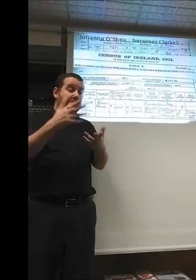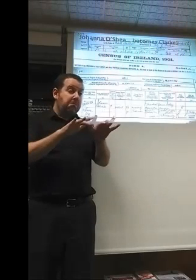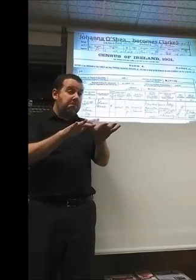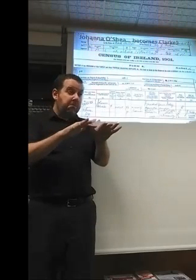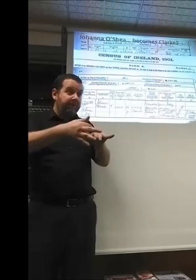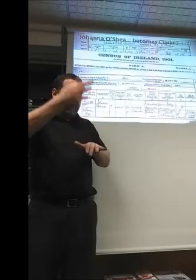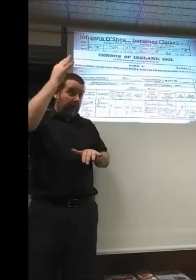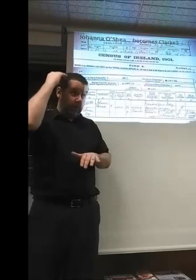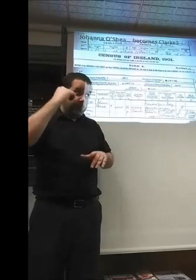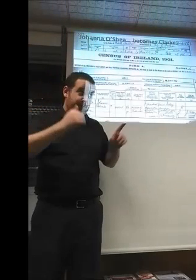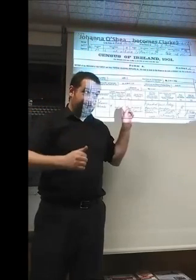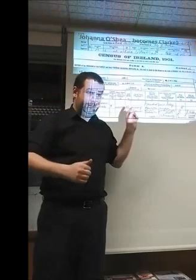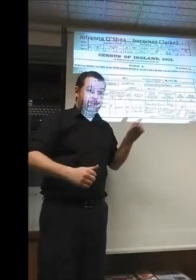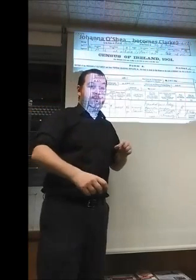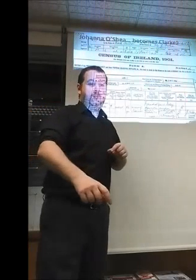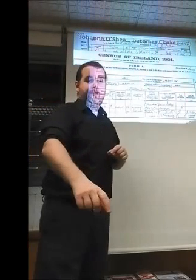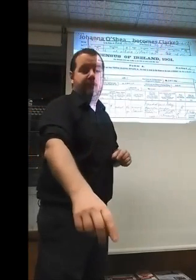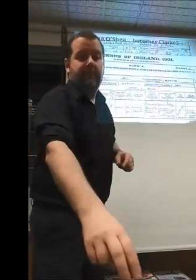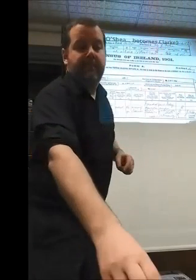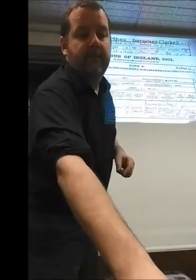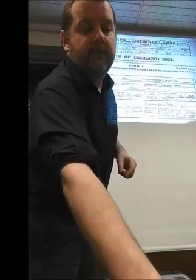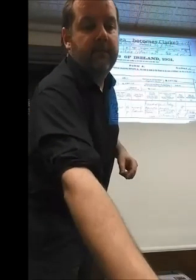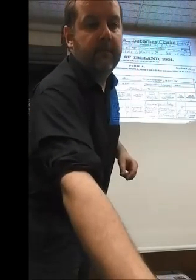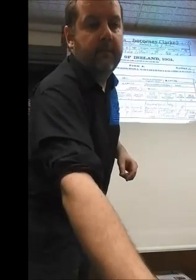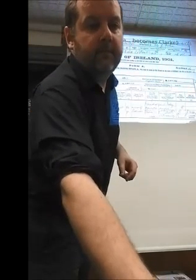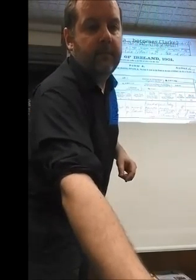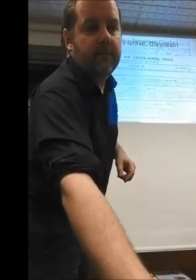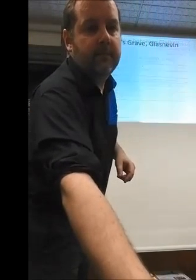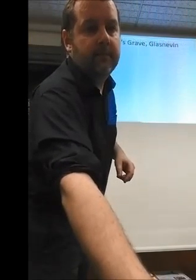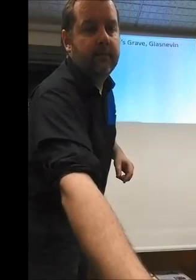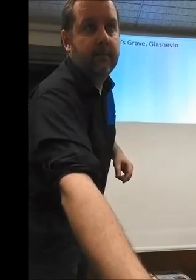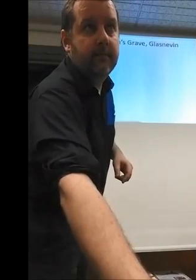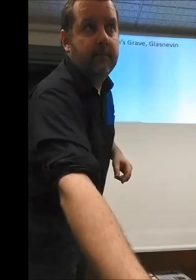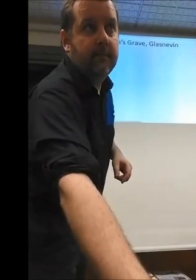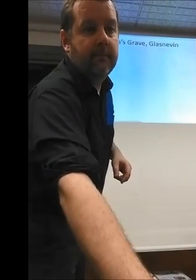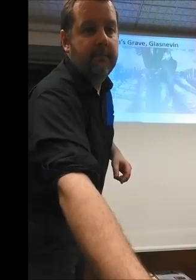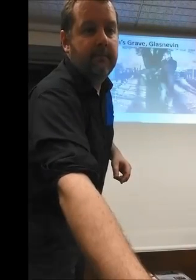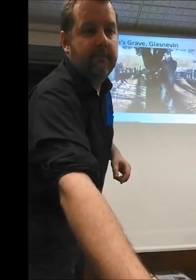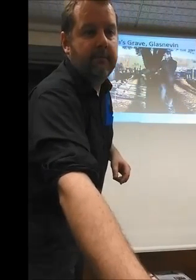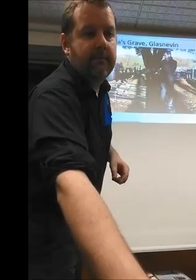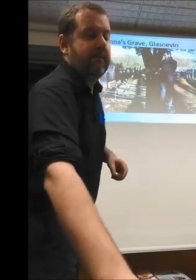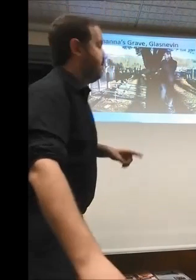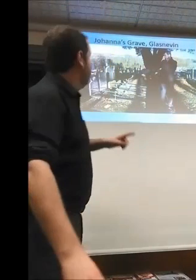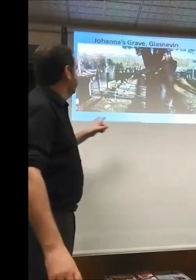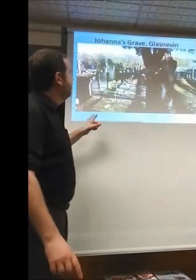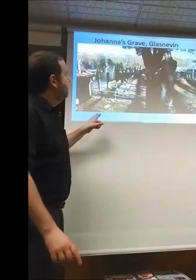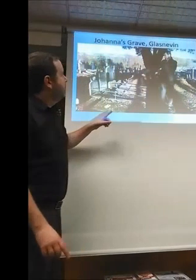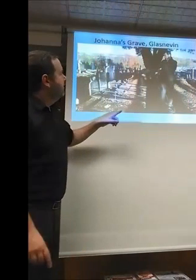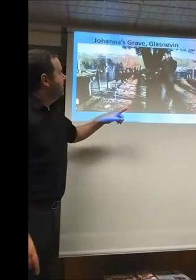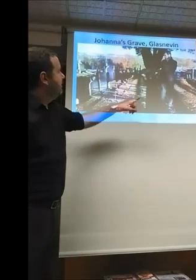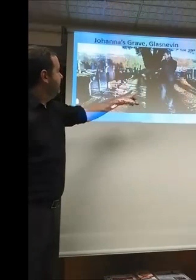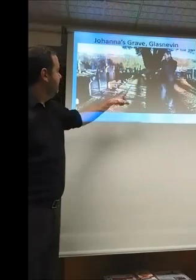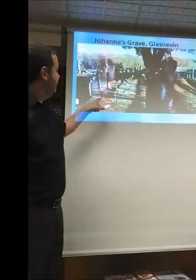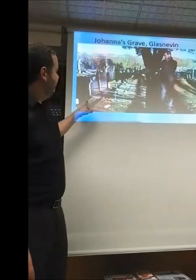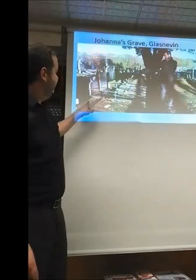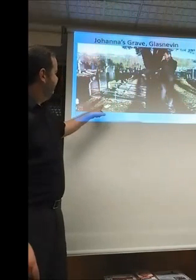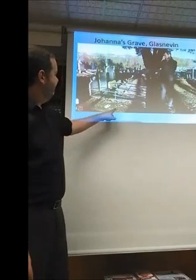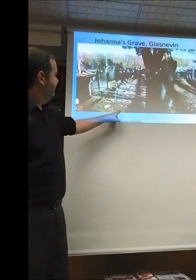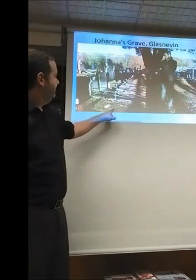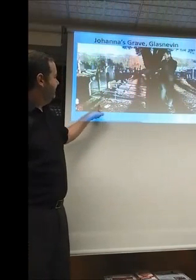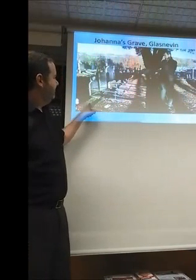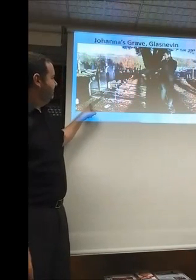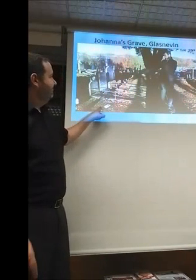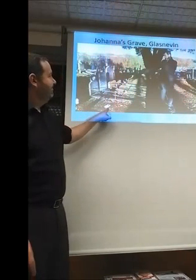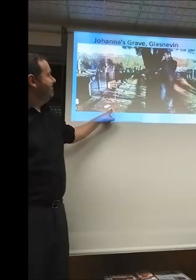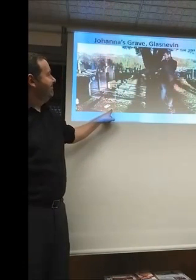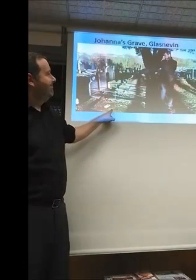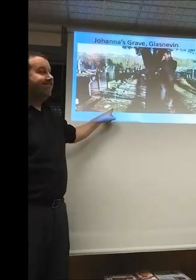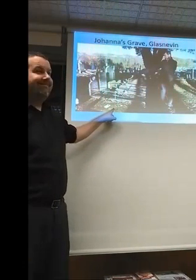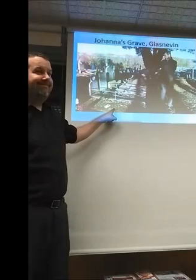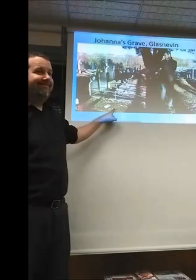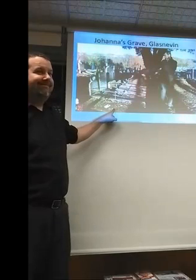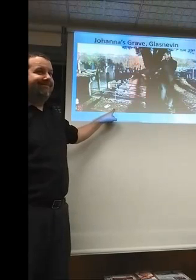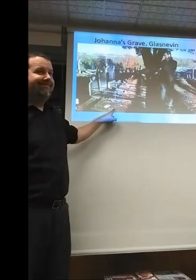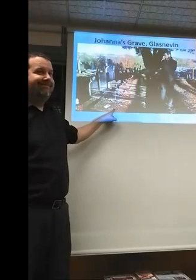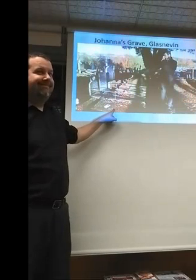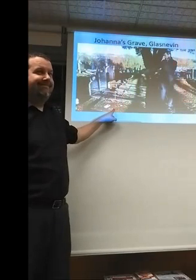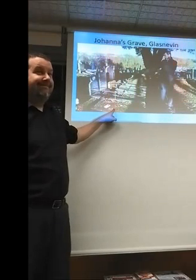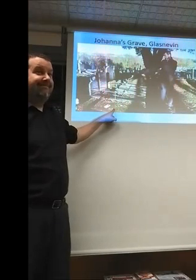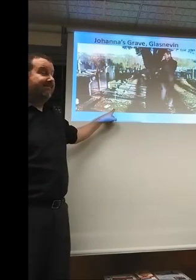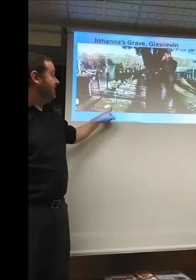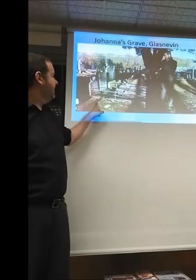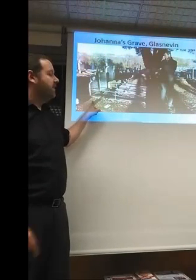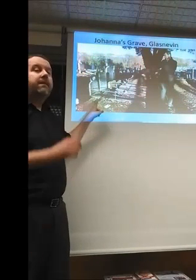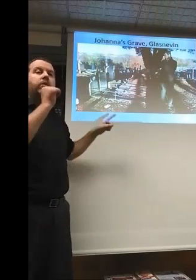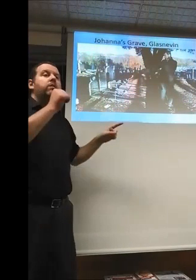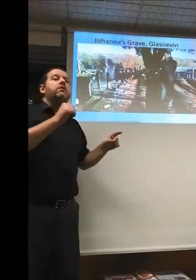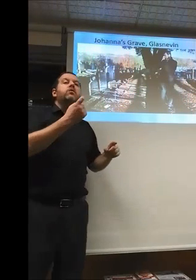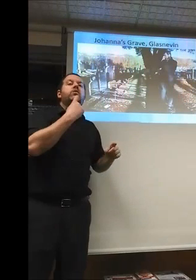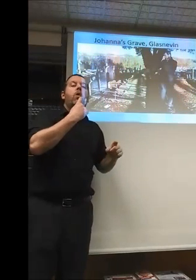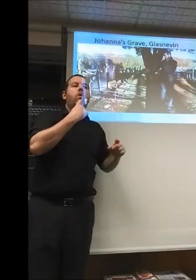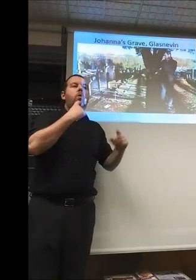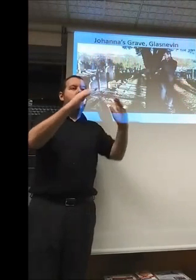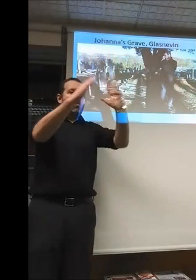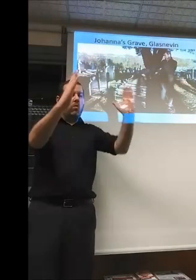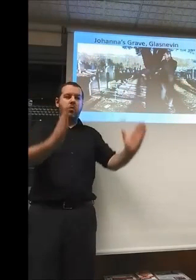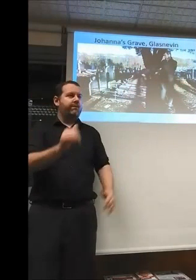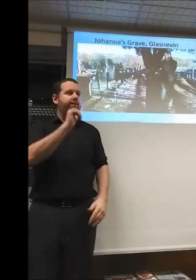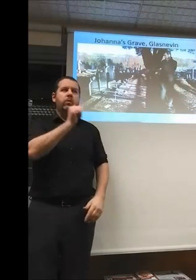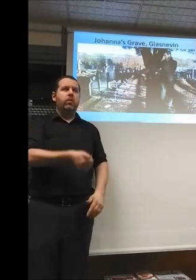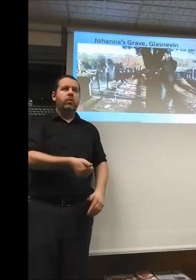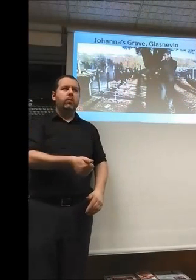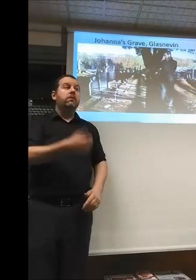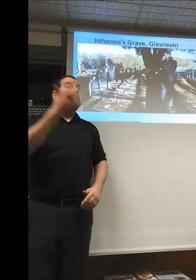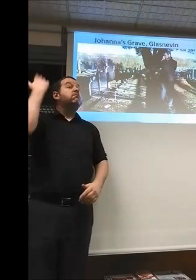years sentence in prison and then he handed that note over to James.